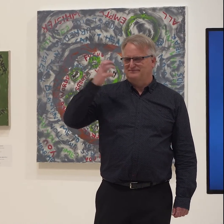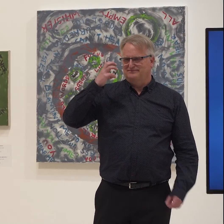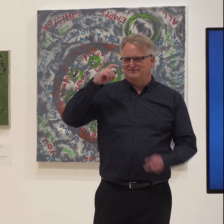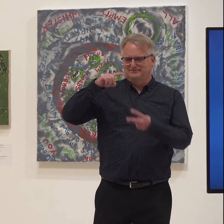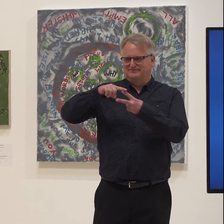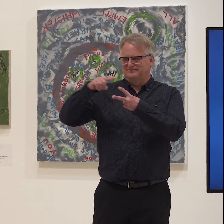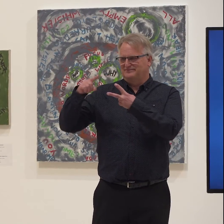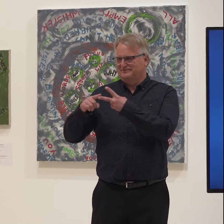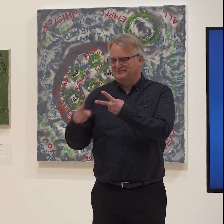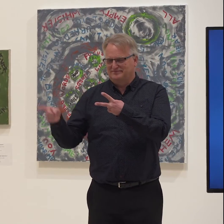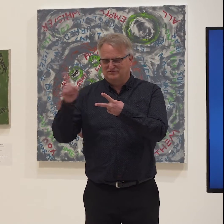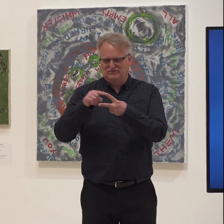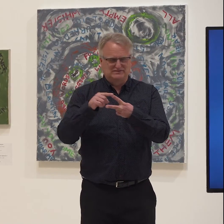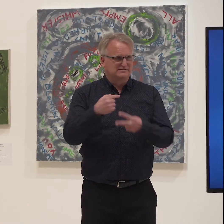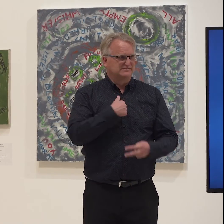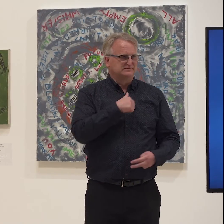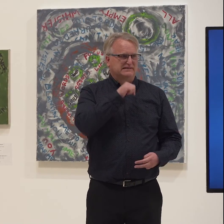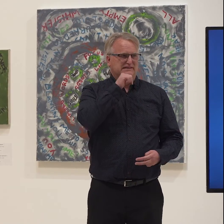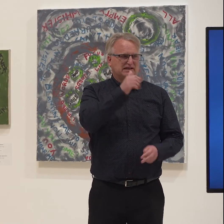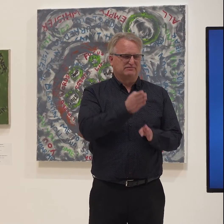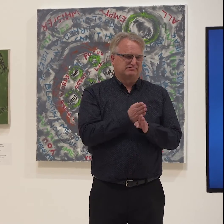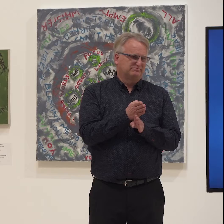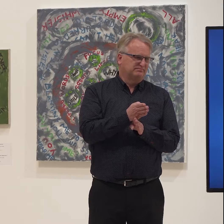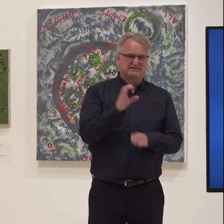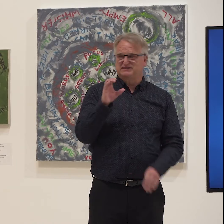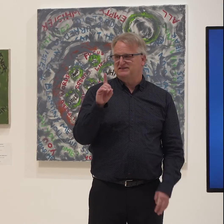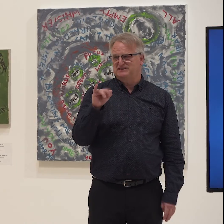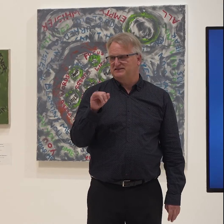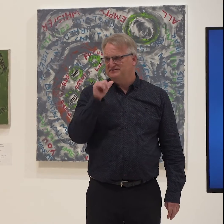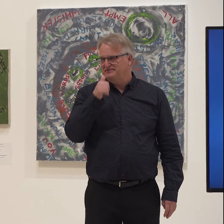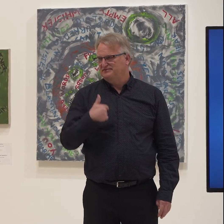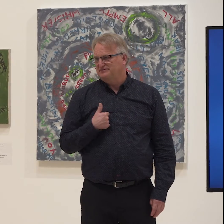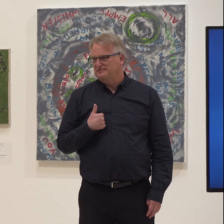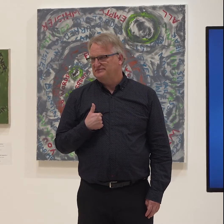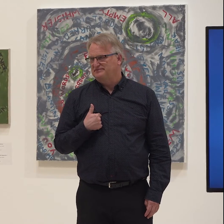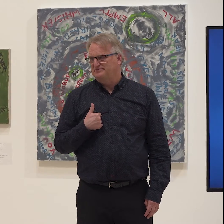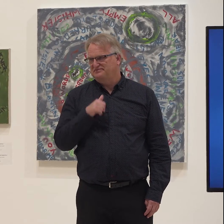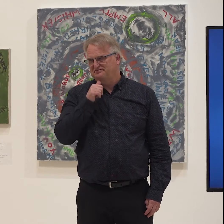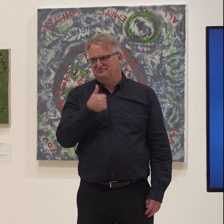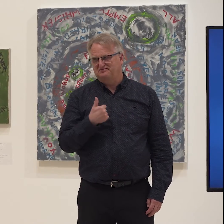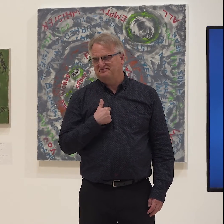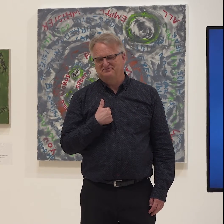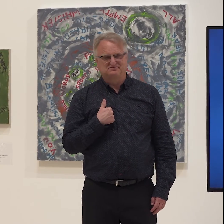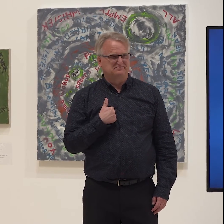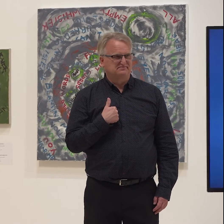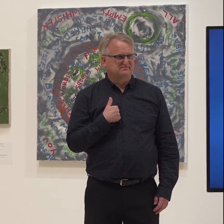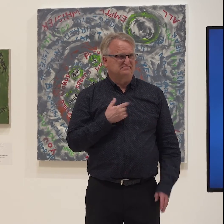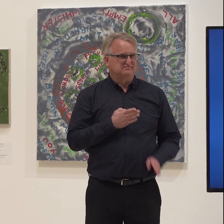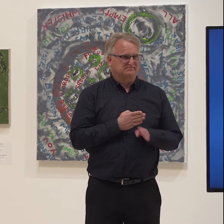Two very valid points. So, I'm not a CDI. I'm not a working interpreter.